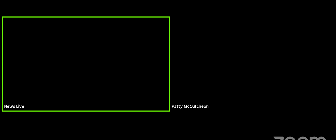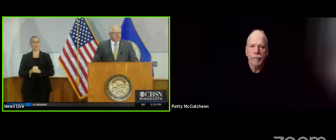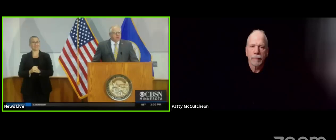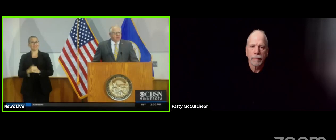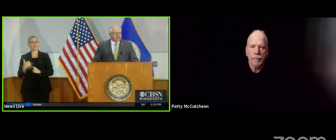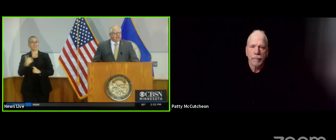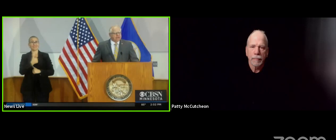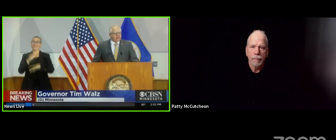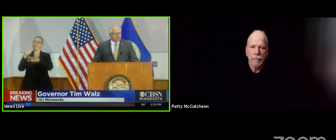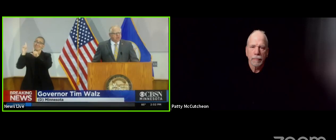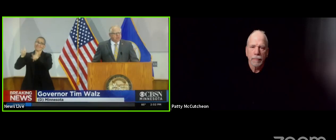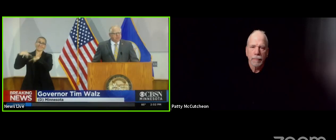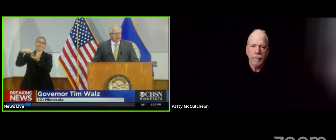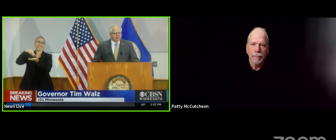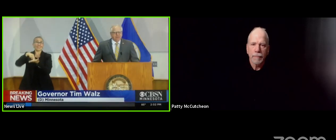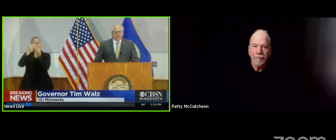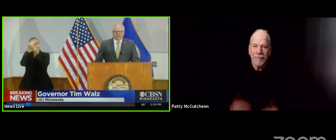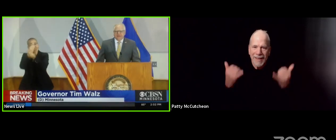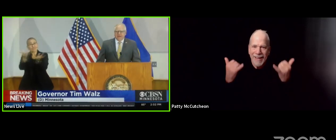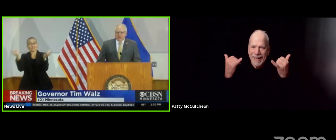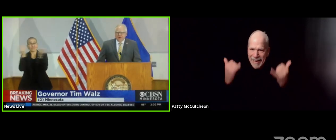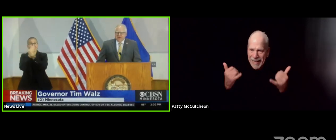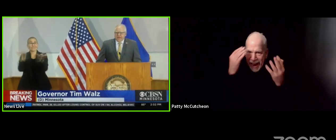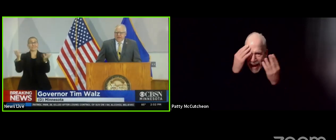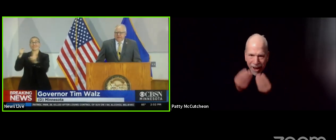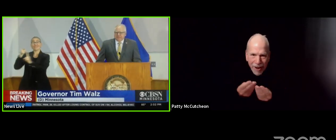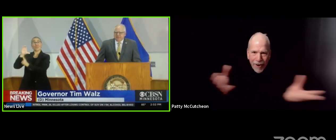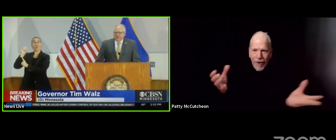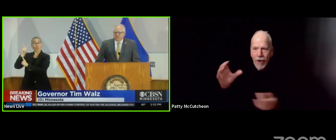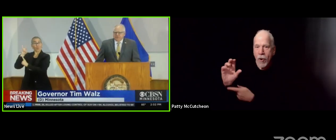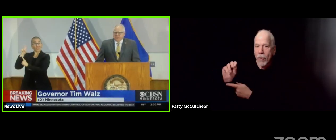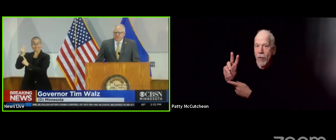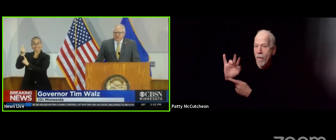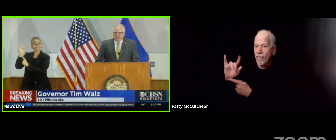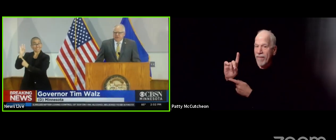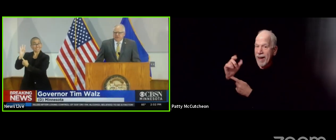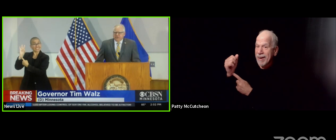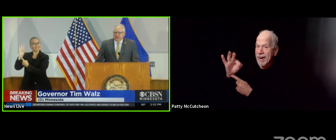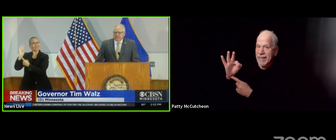≫ GOOD AFTERNOON, EVERYONE, GOOD AFTERNOON, MINNESOTA. WE'RE USED TO BEING UP HERE AND GIVING BRIEFS ON COVID-19. OF COURSE, COMMISSIONER MALCOLM DID THAT TODAY. SOME OF THE ISSUES IN A SPECIAL SESSION.